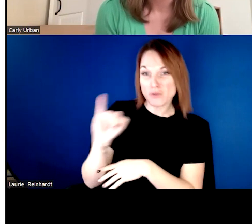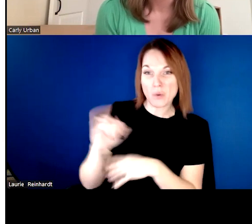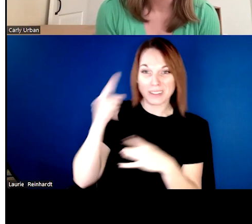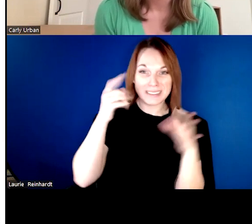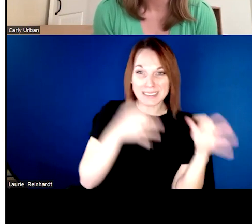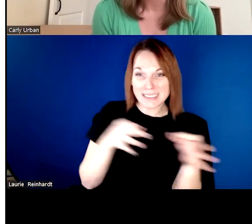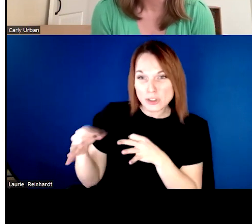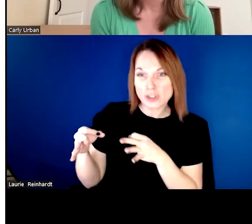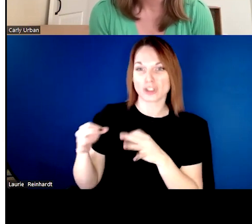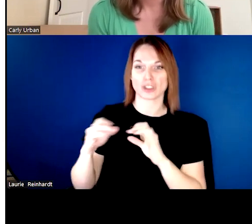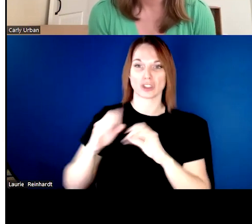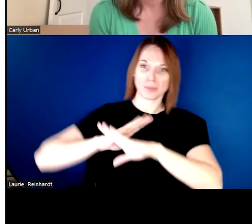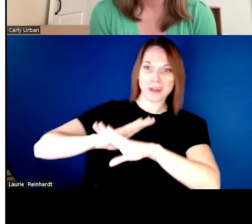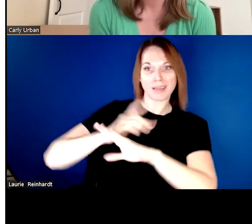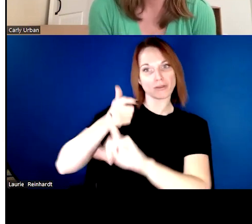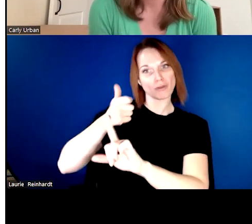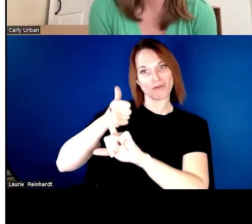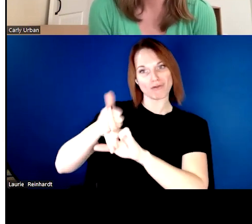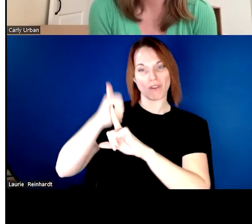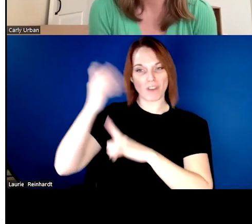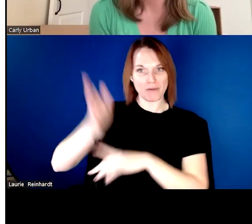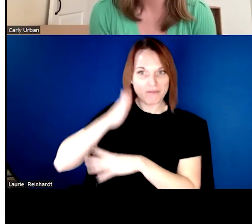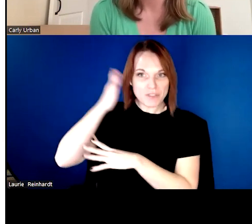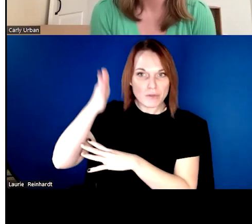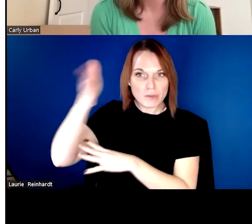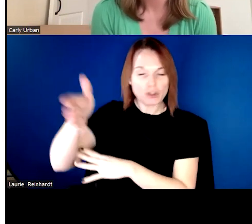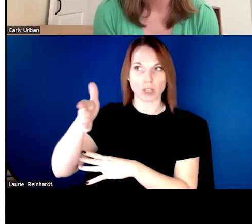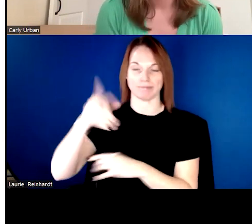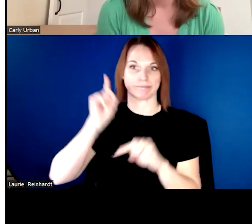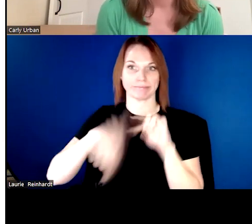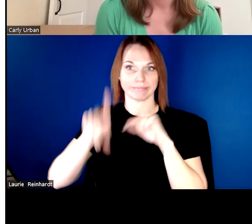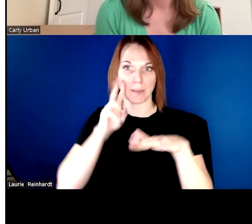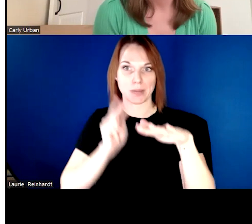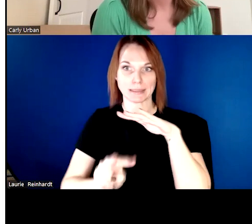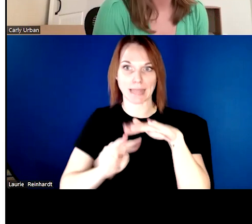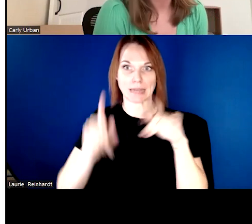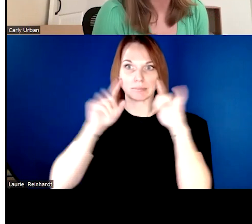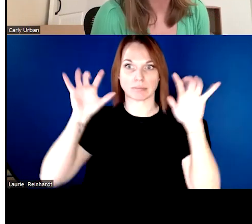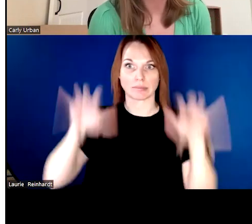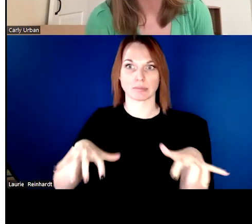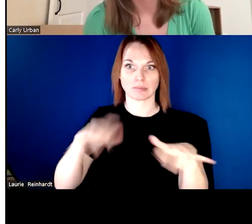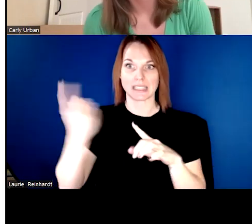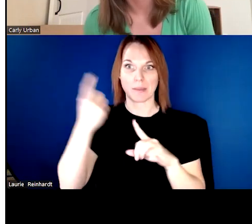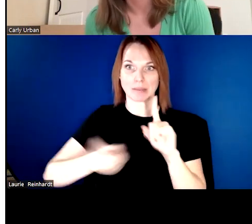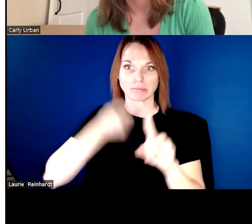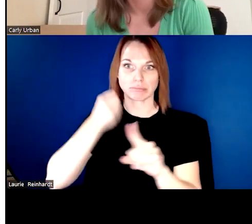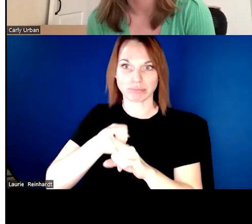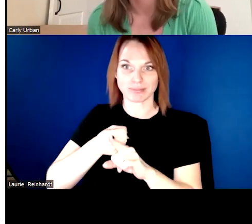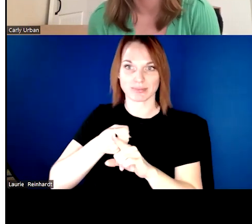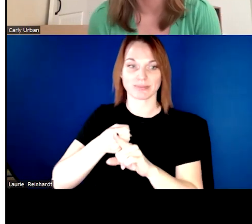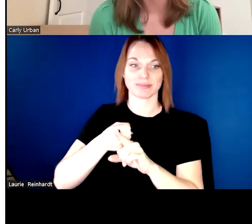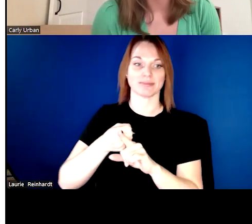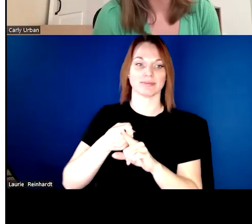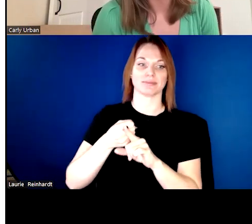you from future unpredicted shocks - how credit cards, or sorry, how credit scores